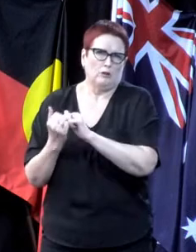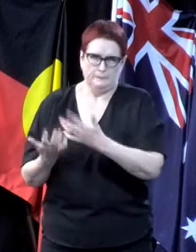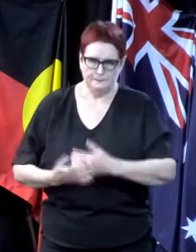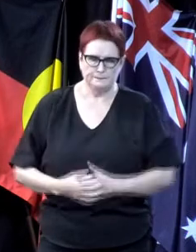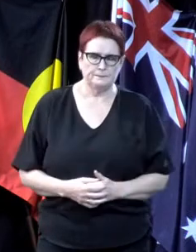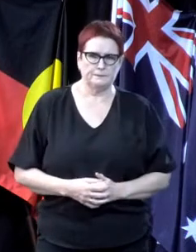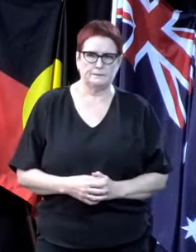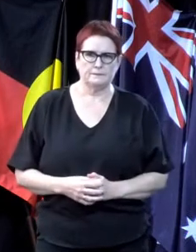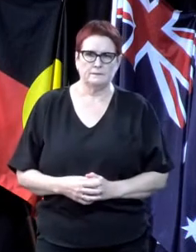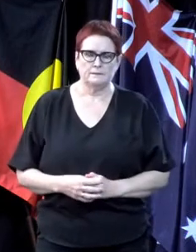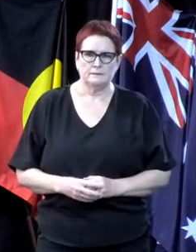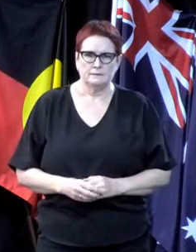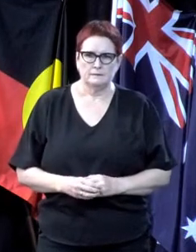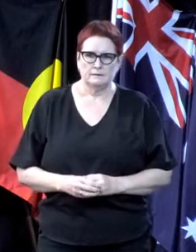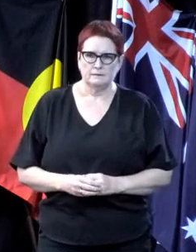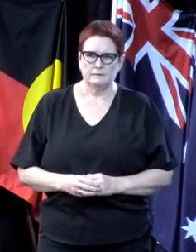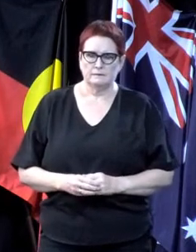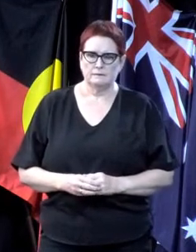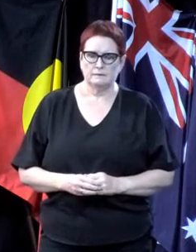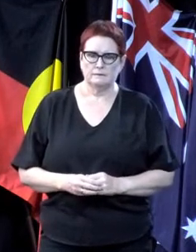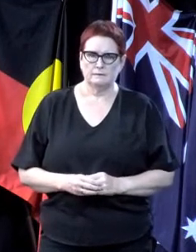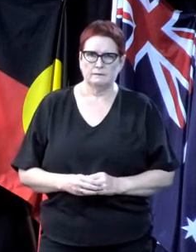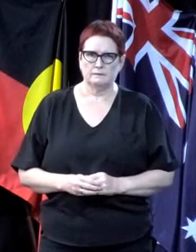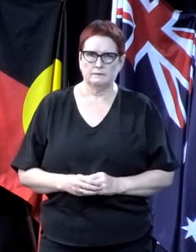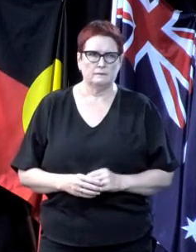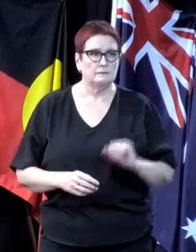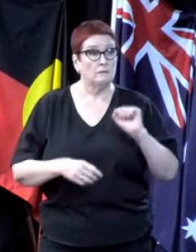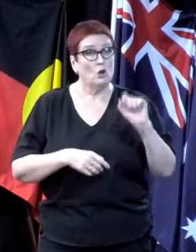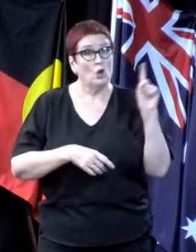And that was really directed to your role as the current role as acting regional.